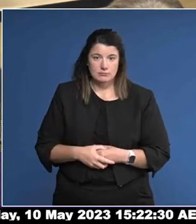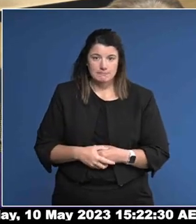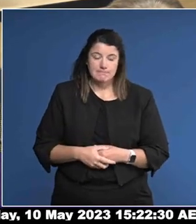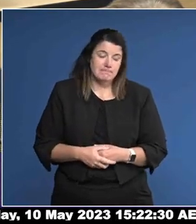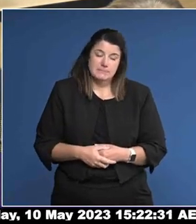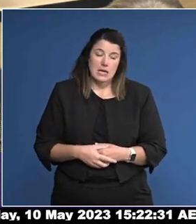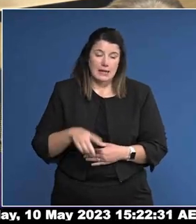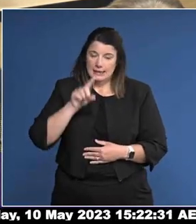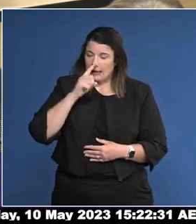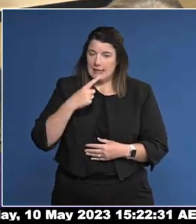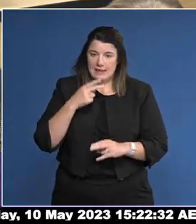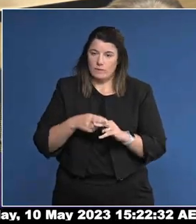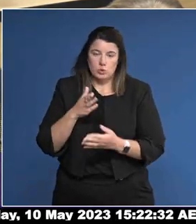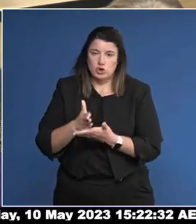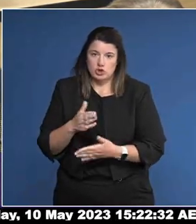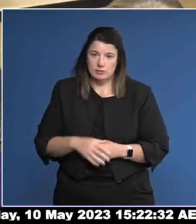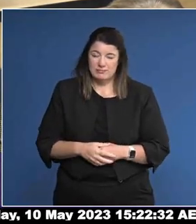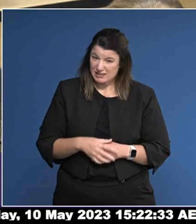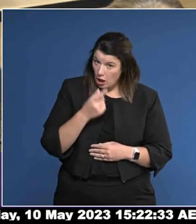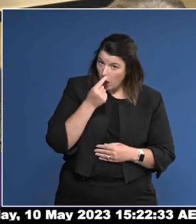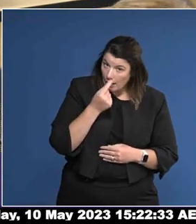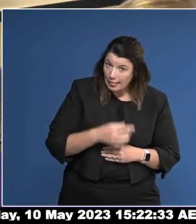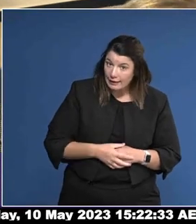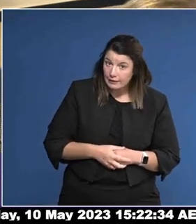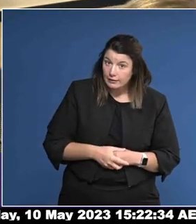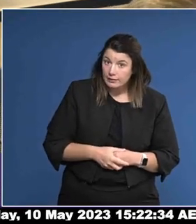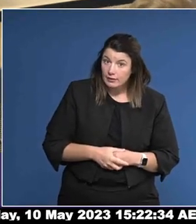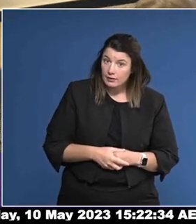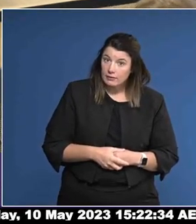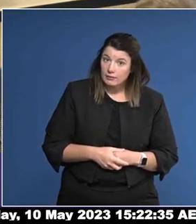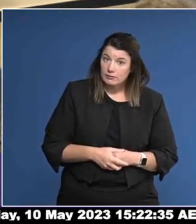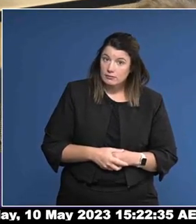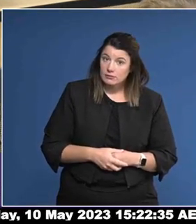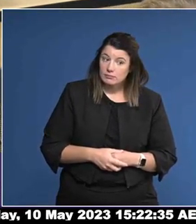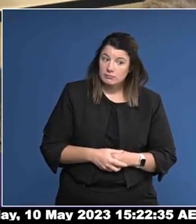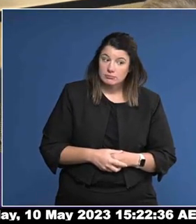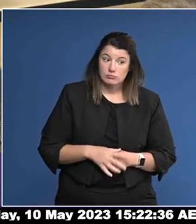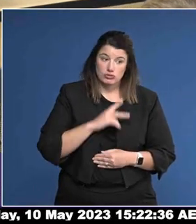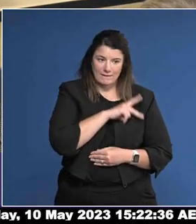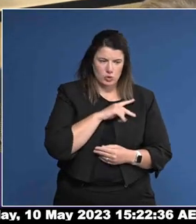It's likely though, isn't it, having professionals engaging with young